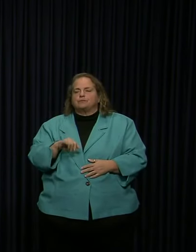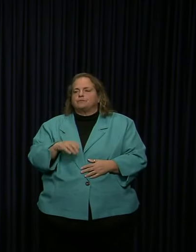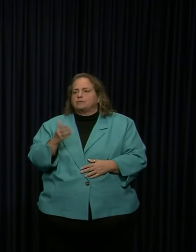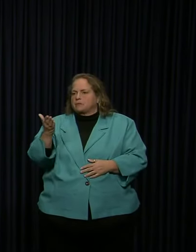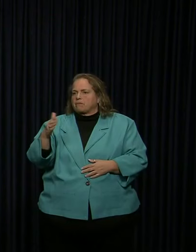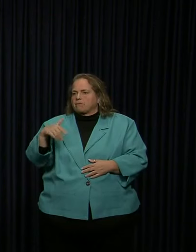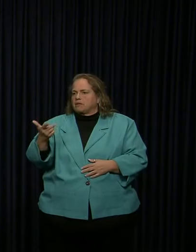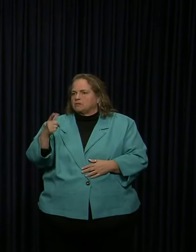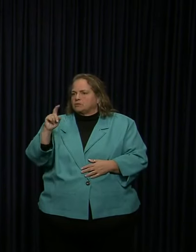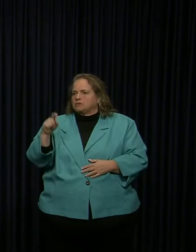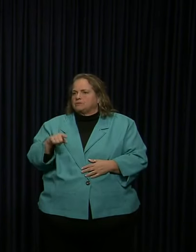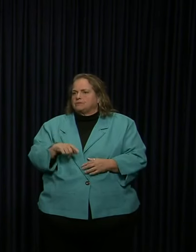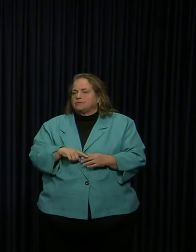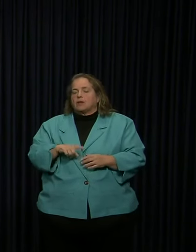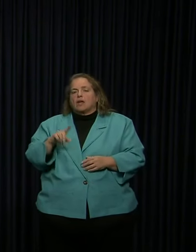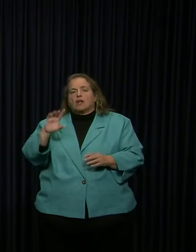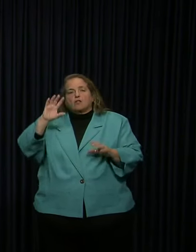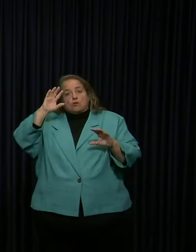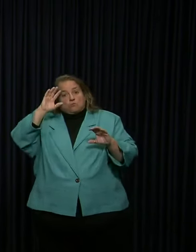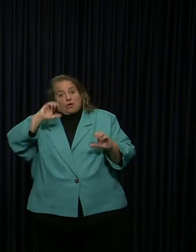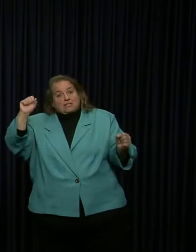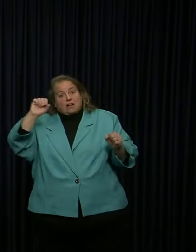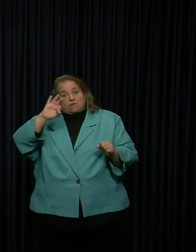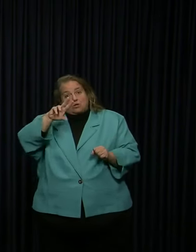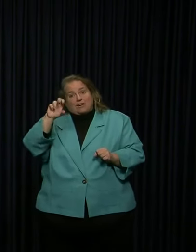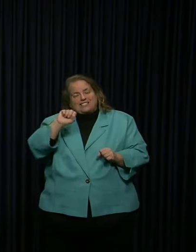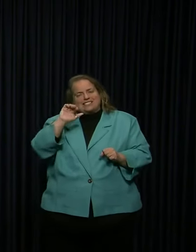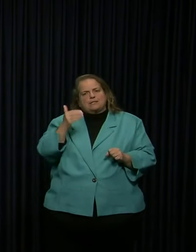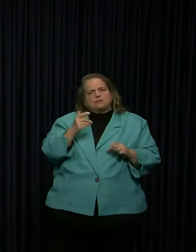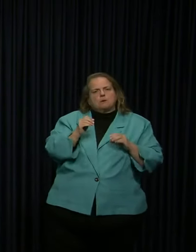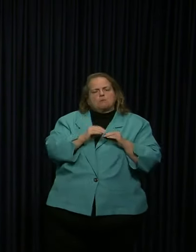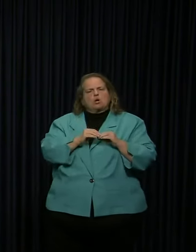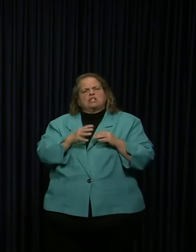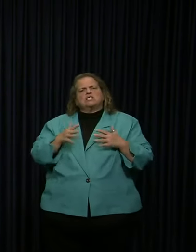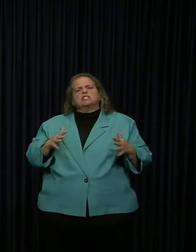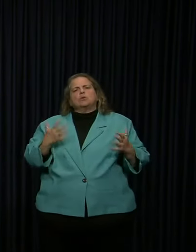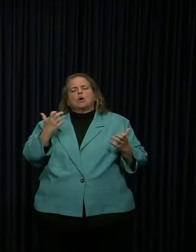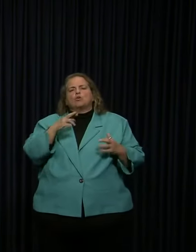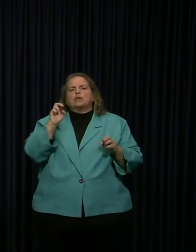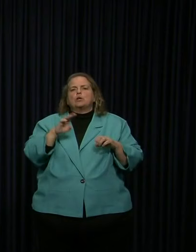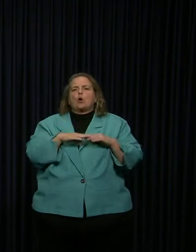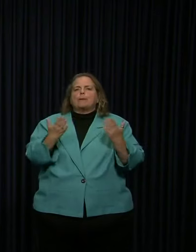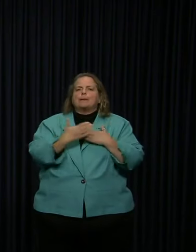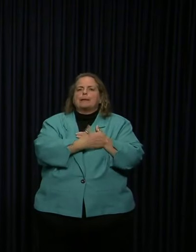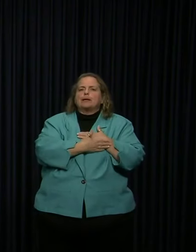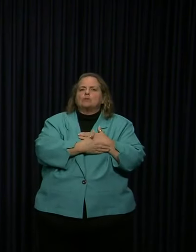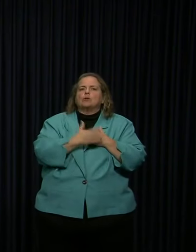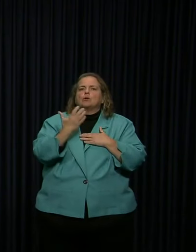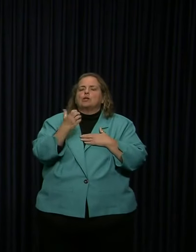YOU'VE WATCHED THE WHOLE THING.